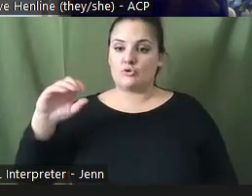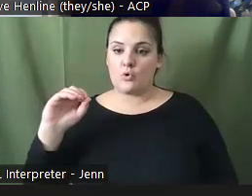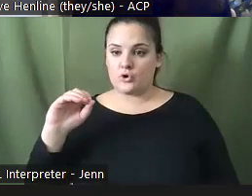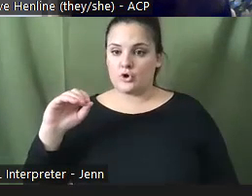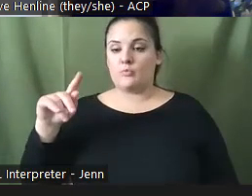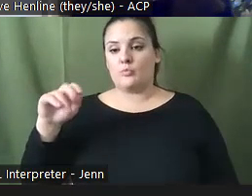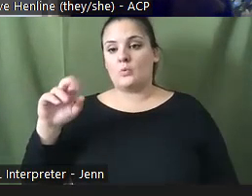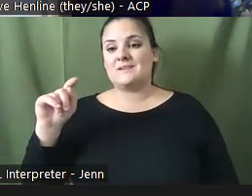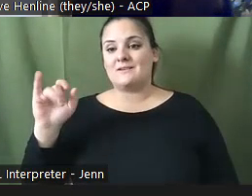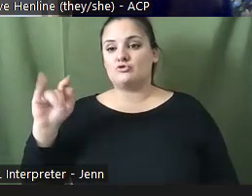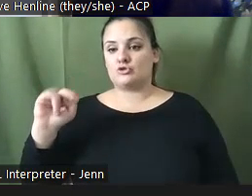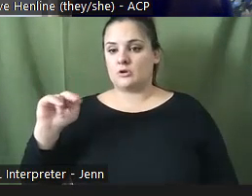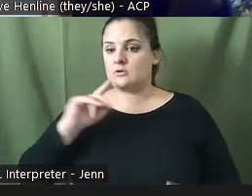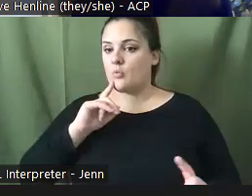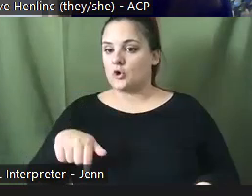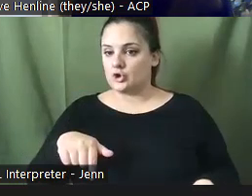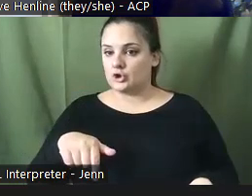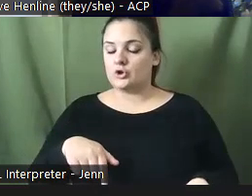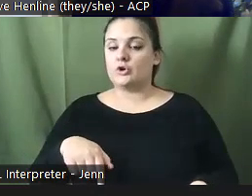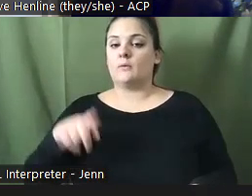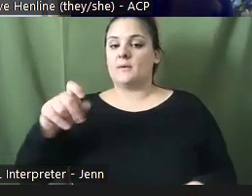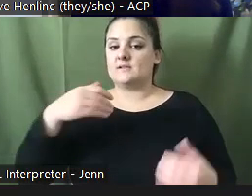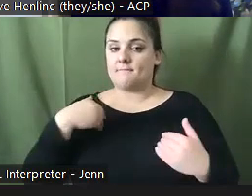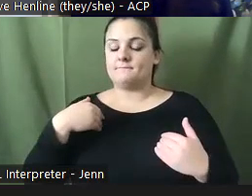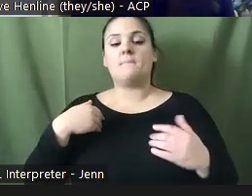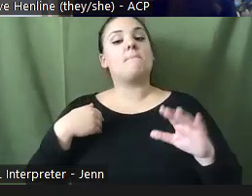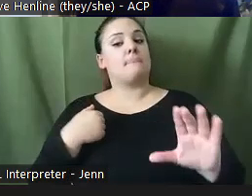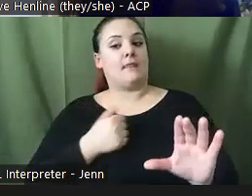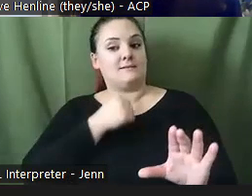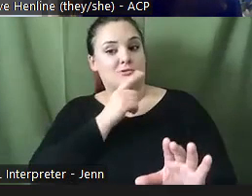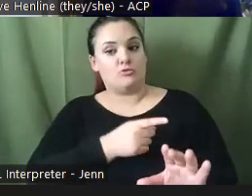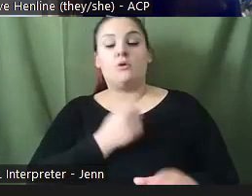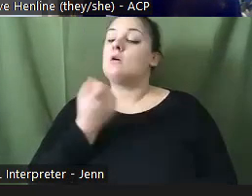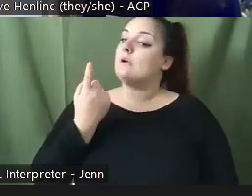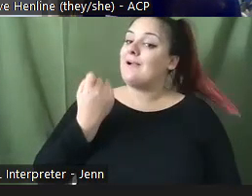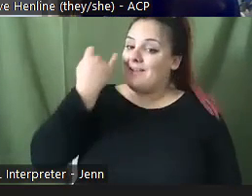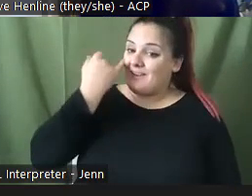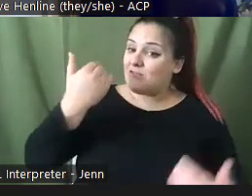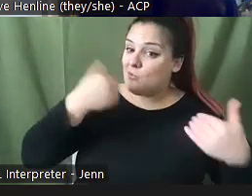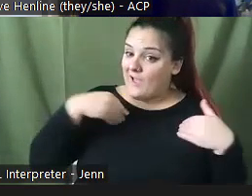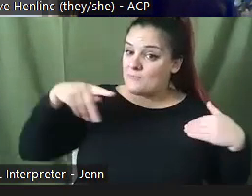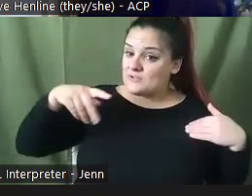not true. You can use an order of protection as evidence to enroll in the ACP, but you can use